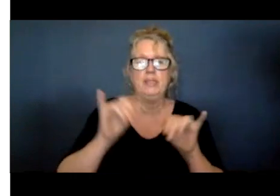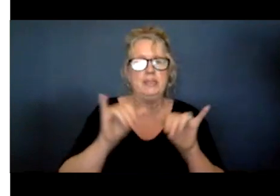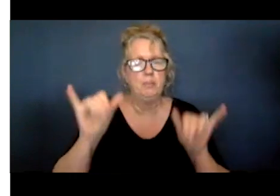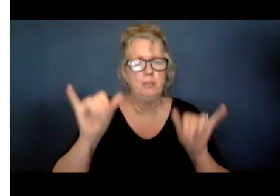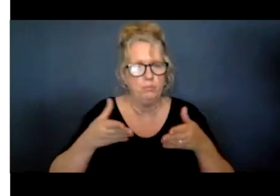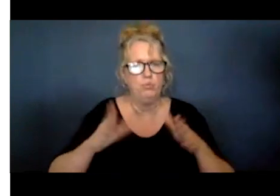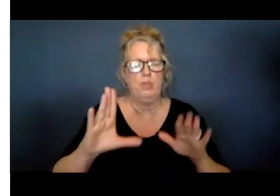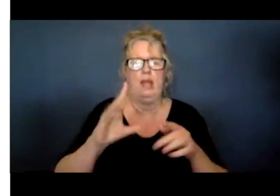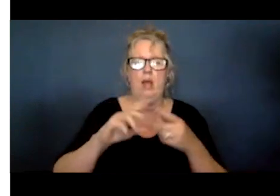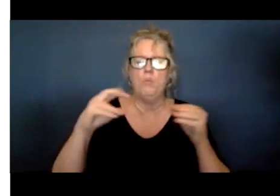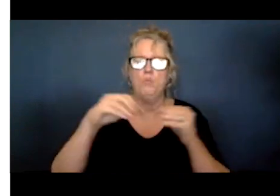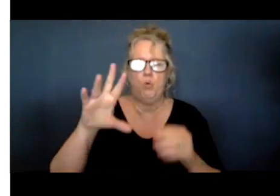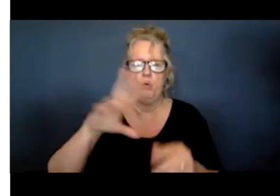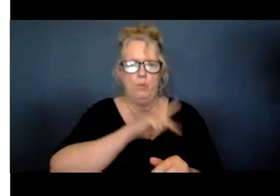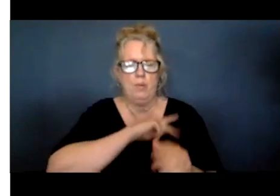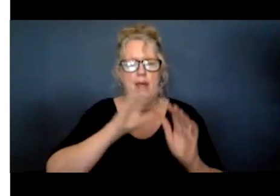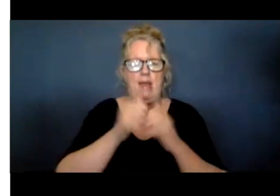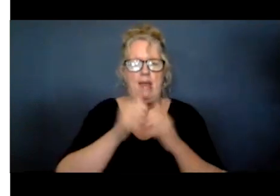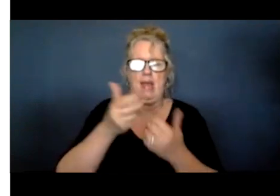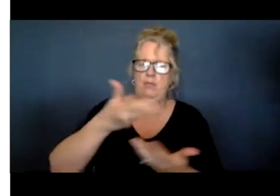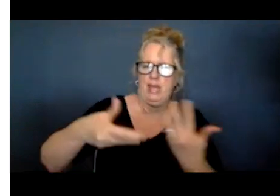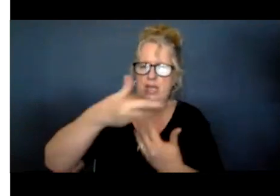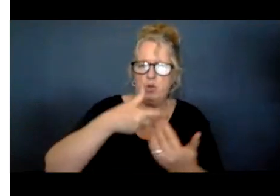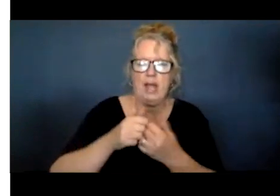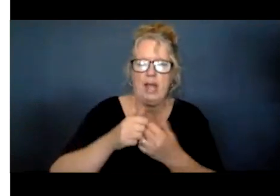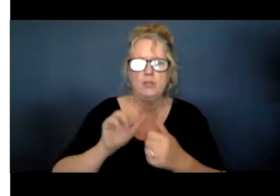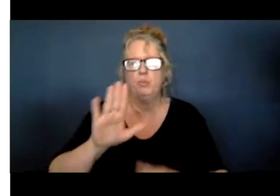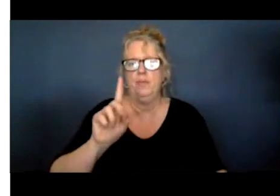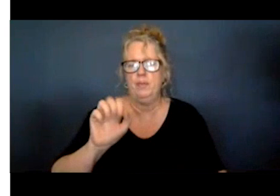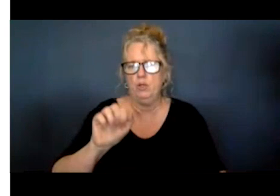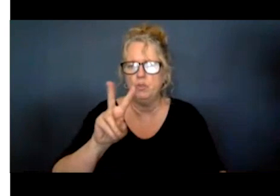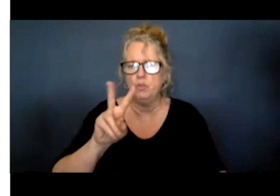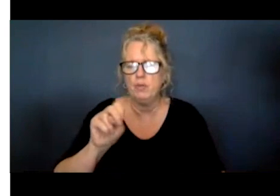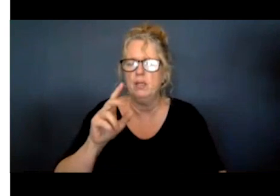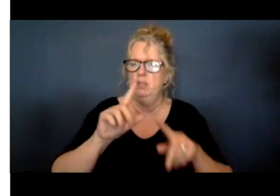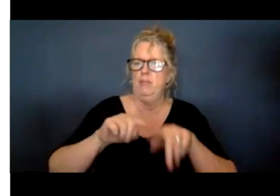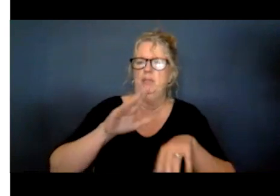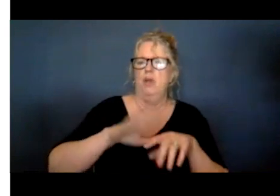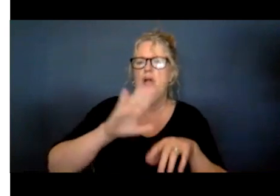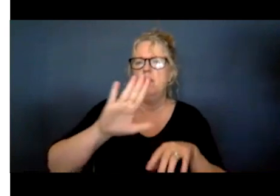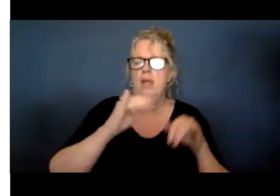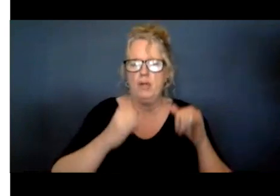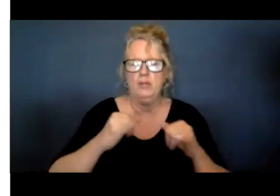personalize how they interact with their devices based on their individual needs.